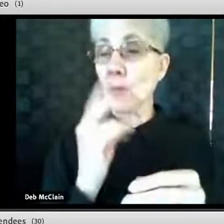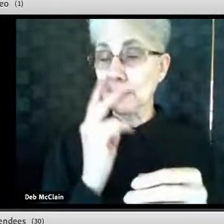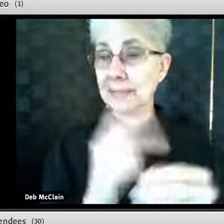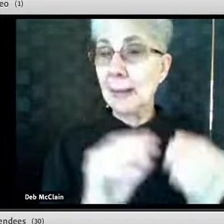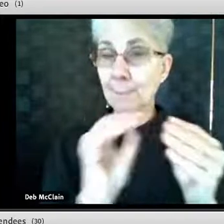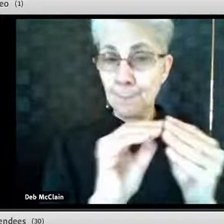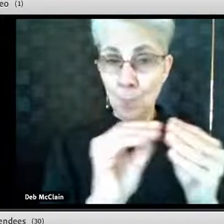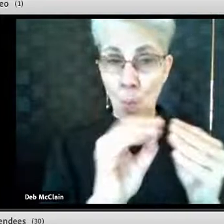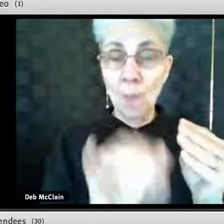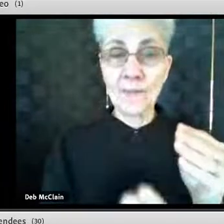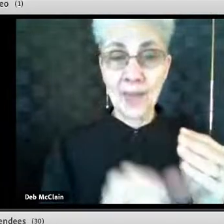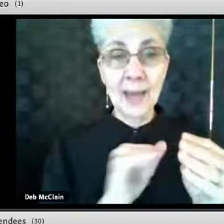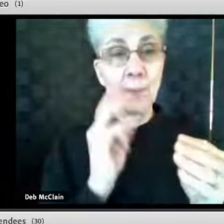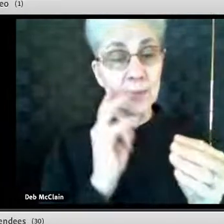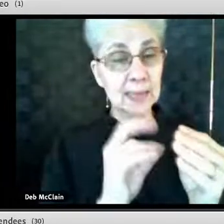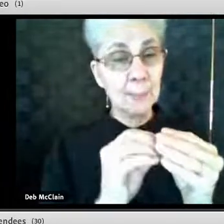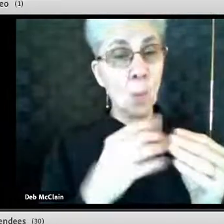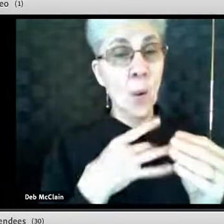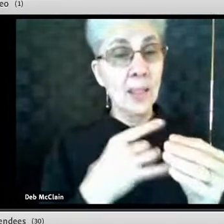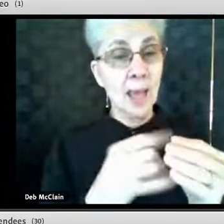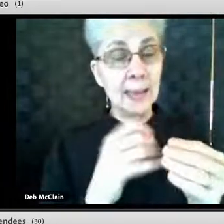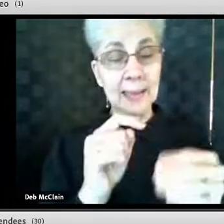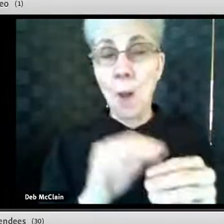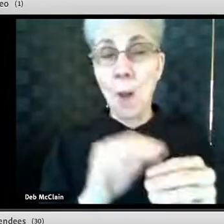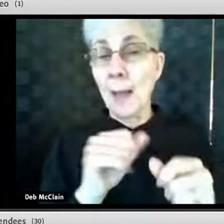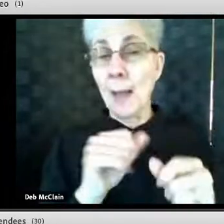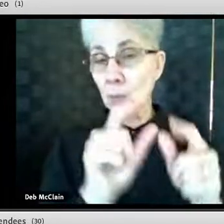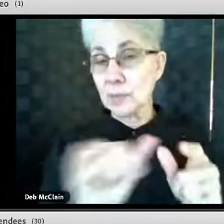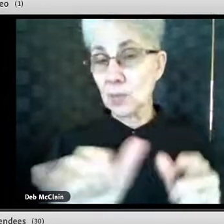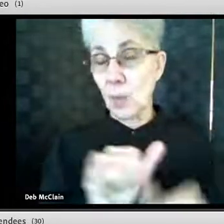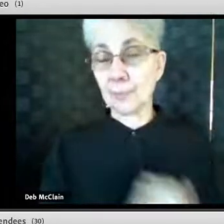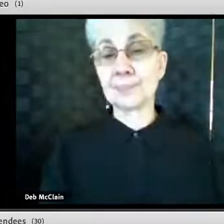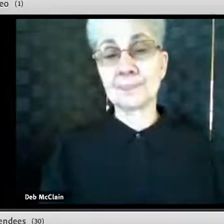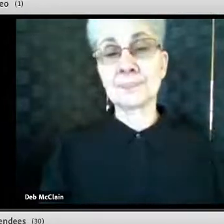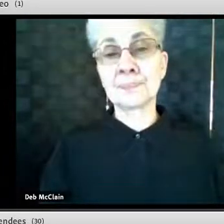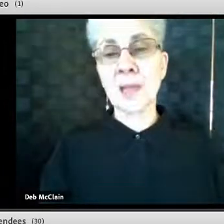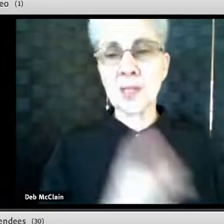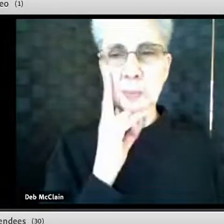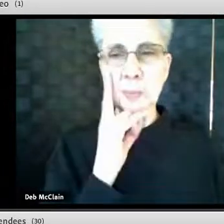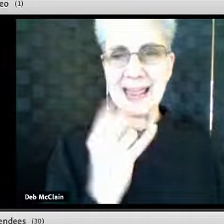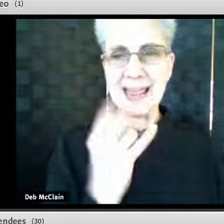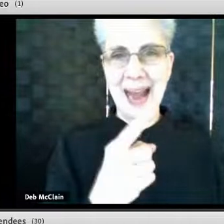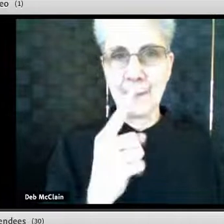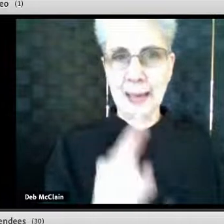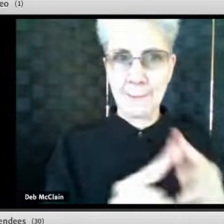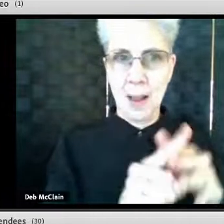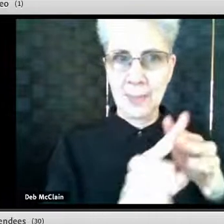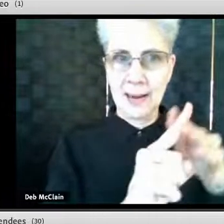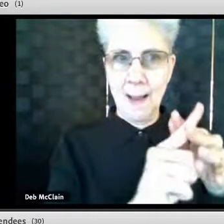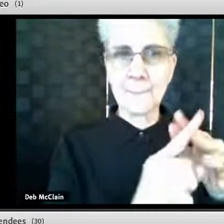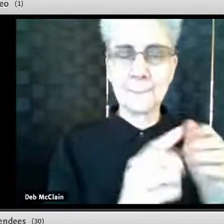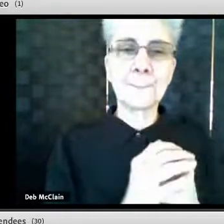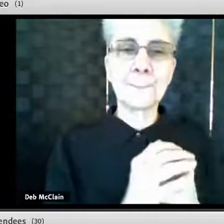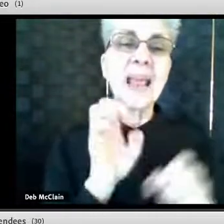so I'm going to see more of that, and I'm going to see more like it on my post, as well, so you're going to start to see that kind of stuff.